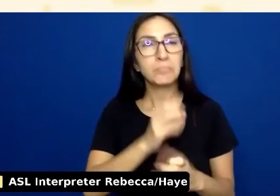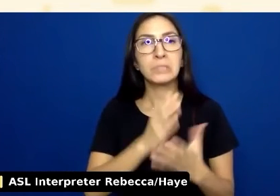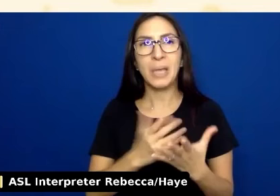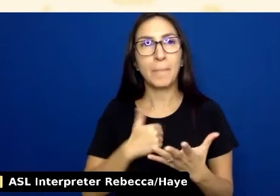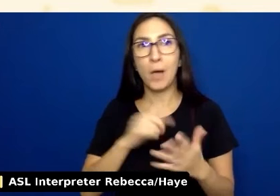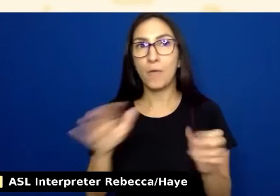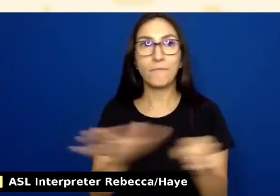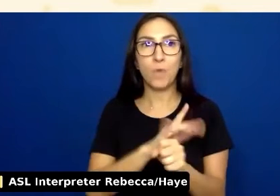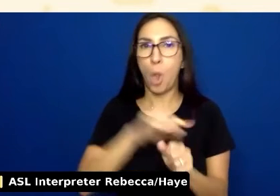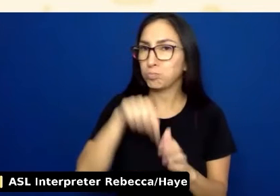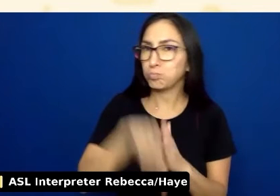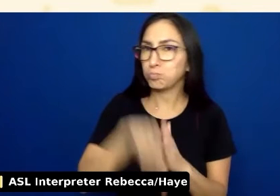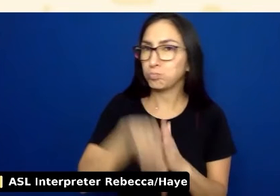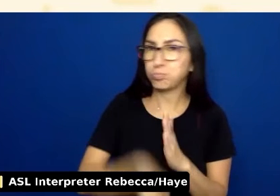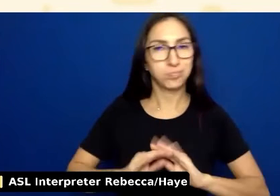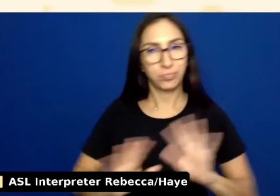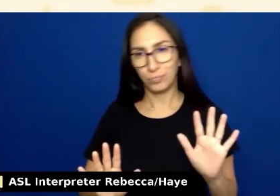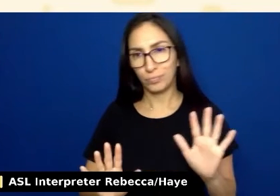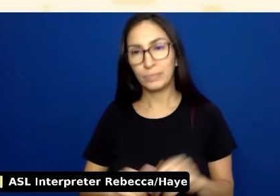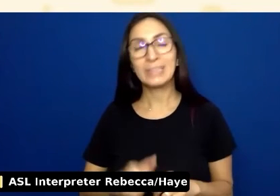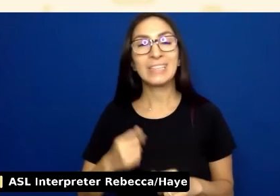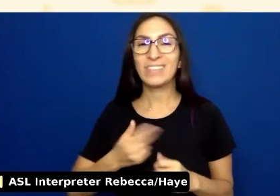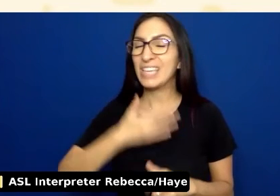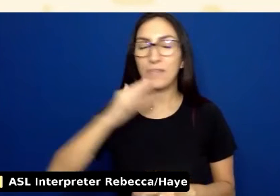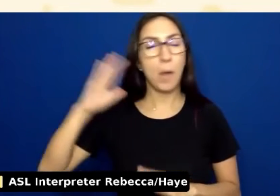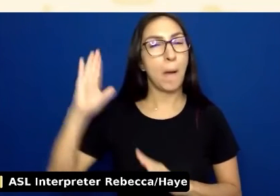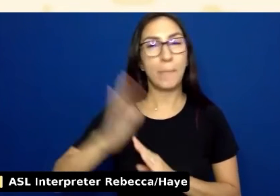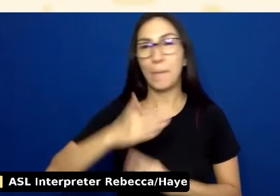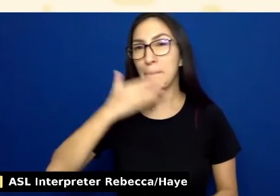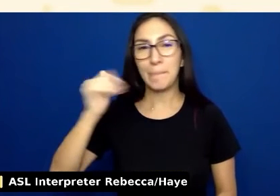Even the best of tools can get you somewhere between 30 to 40% of errors.